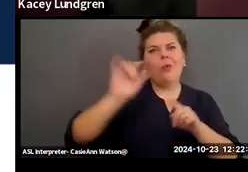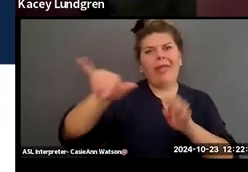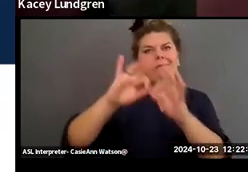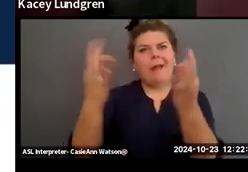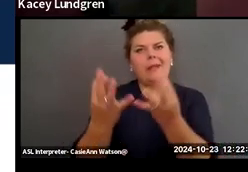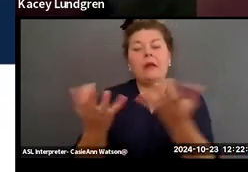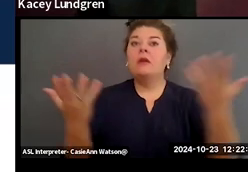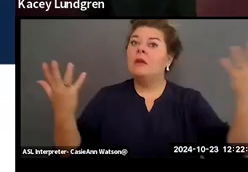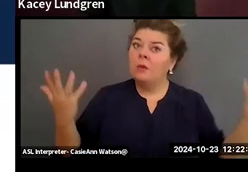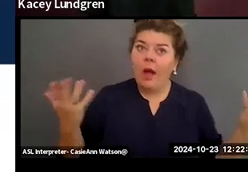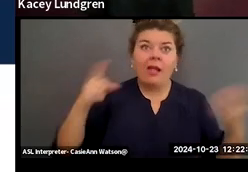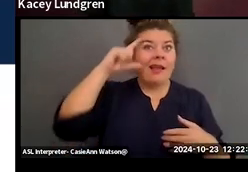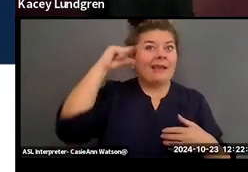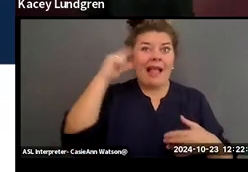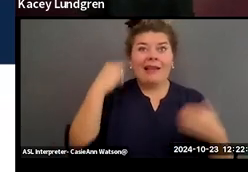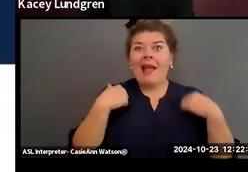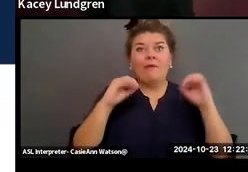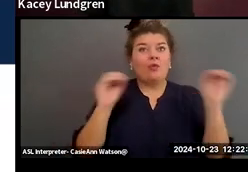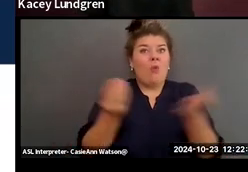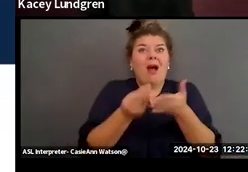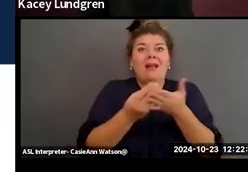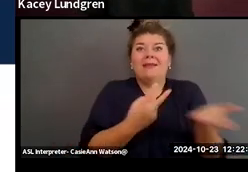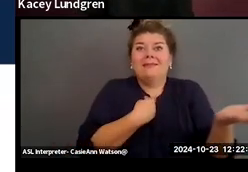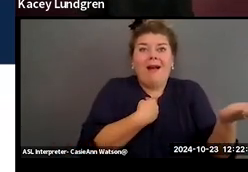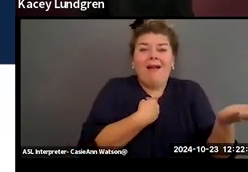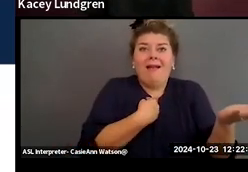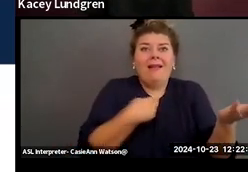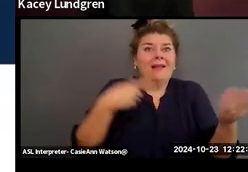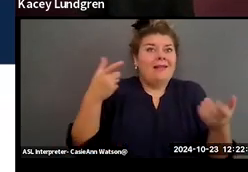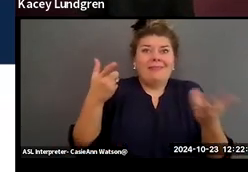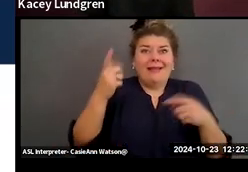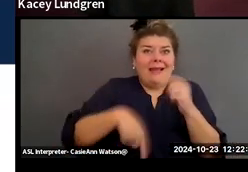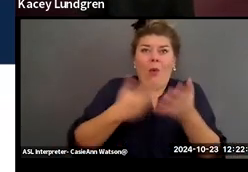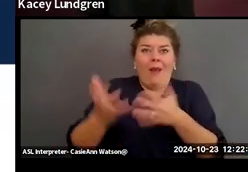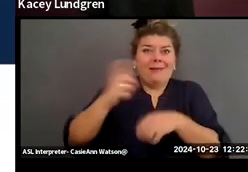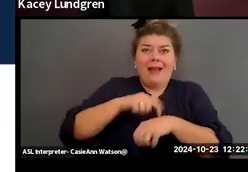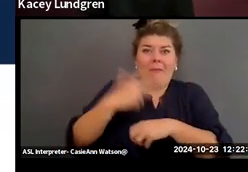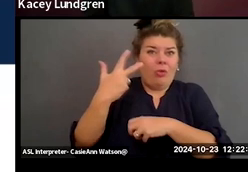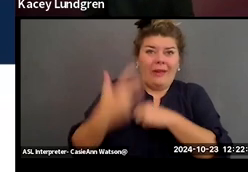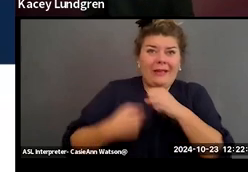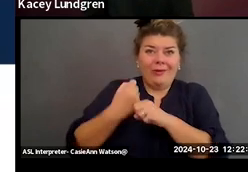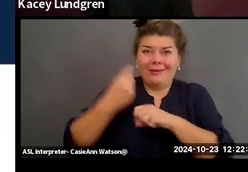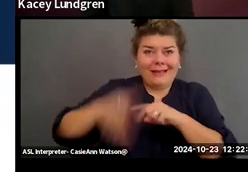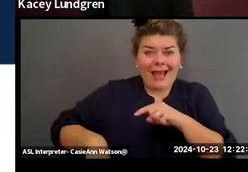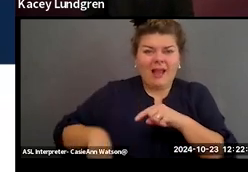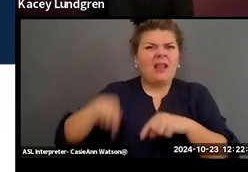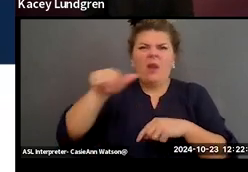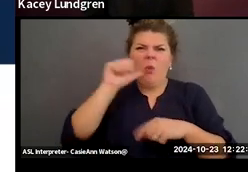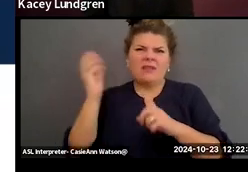Well, Gallaudet didn't have the money or three years and he wasn't convinced that the oral method was the way to go.